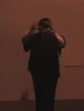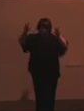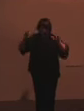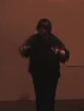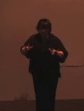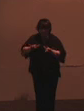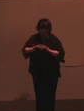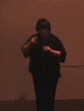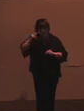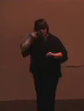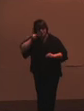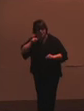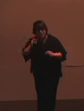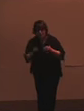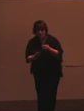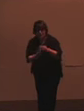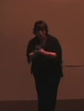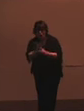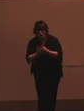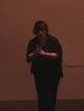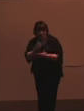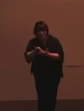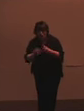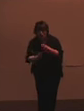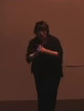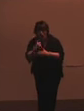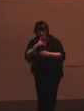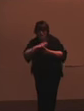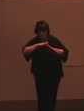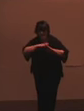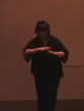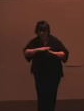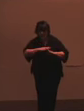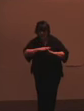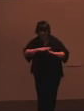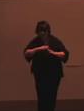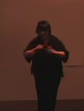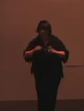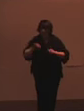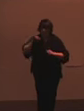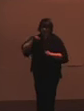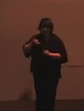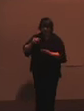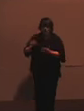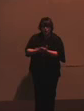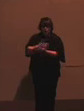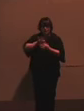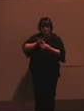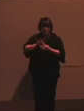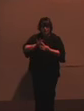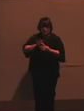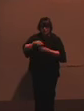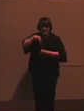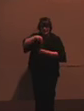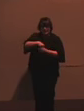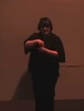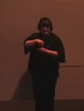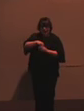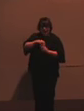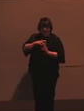Then some new relationship between inside and outside could be happening.